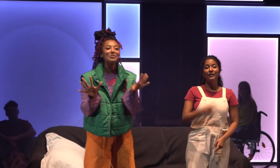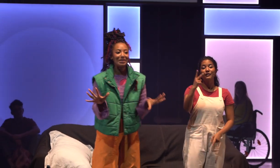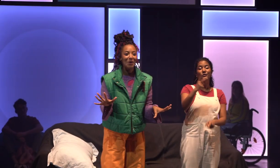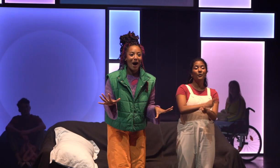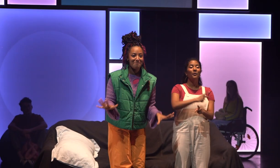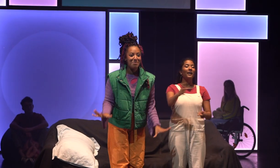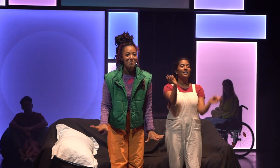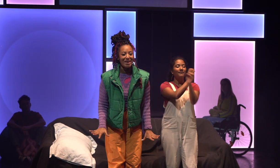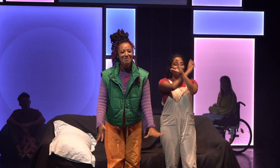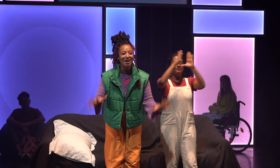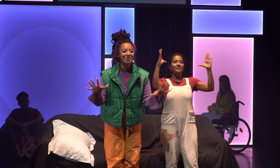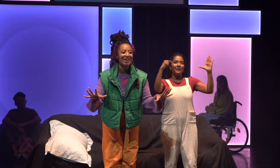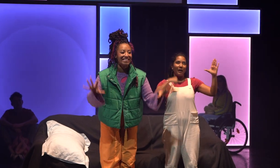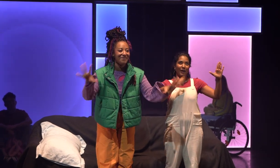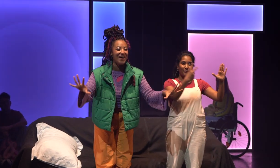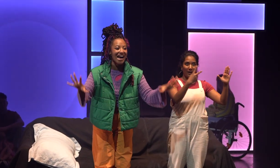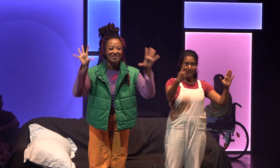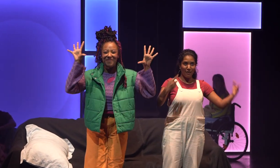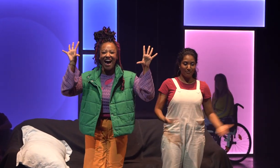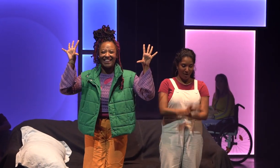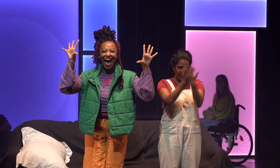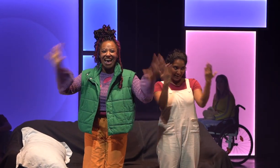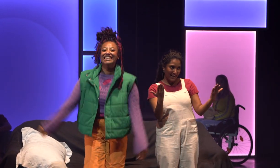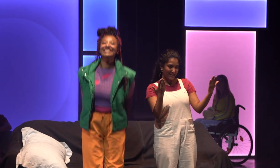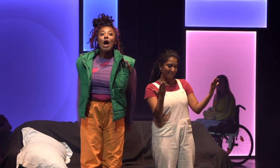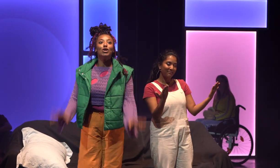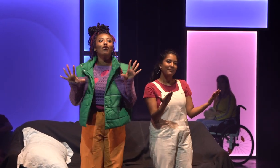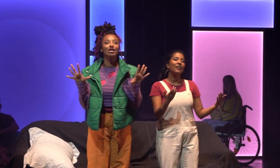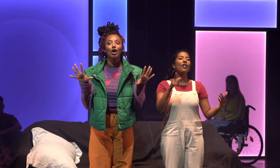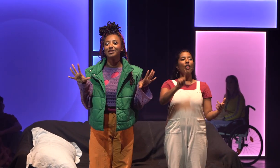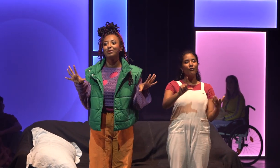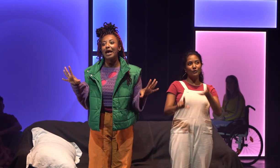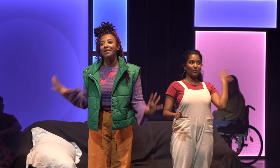In two weeks time it will be my 21st birthday! Lauren and Josie will